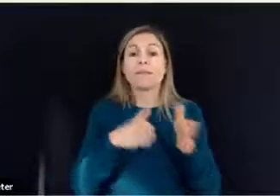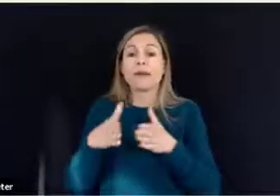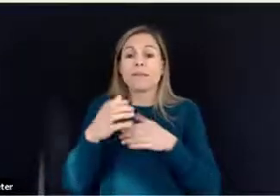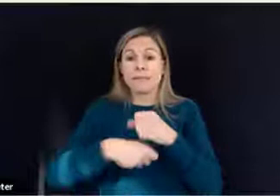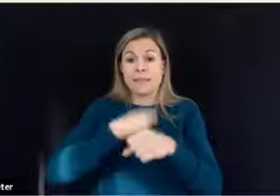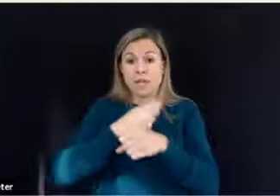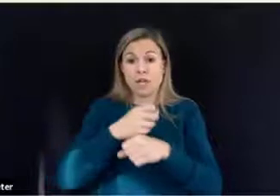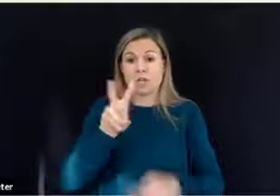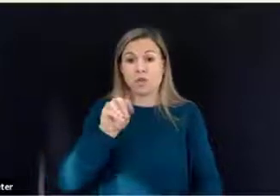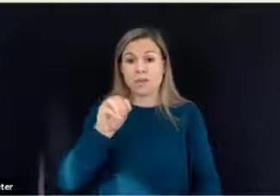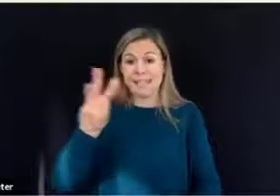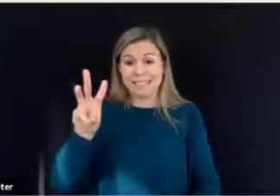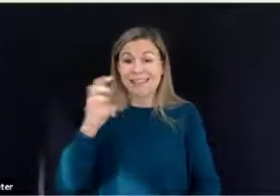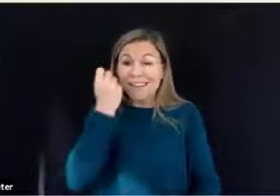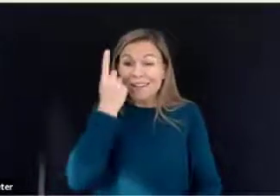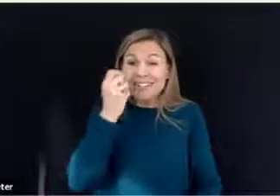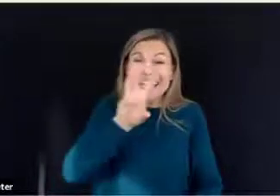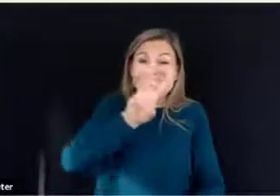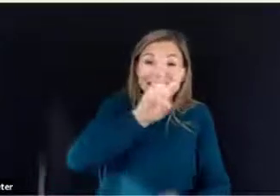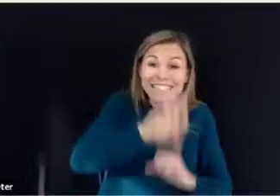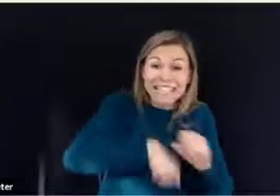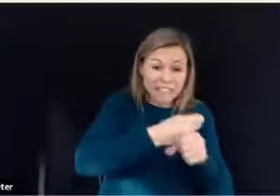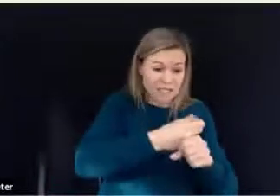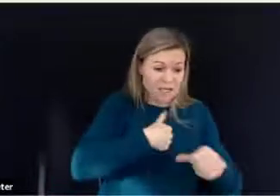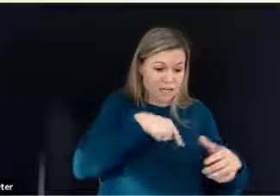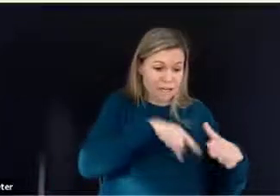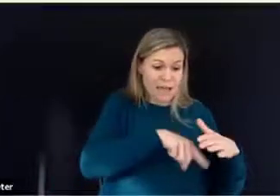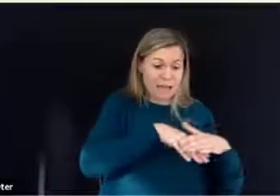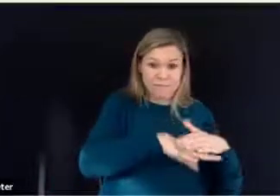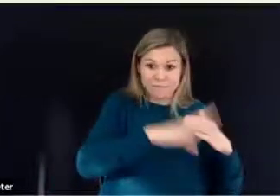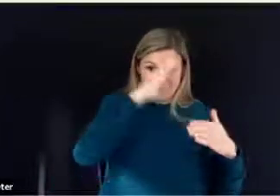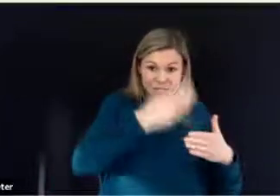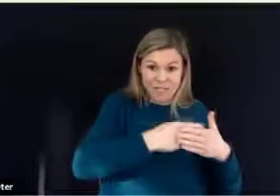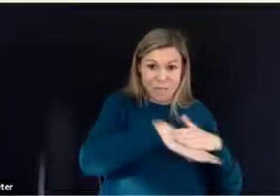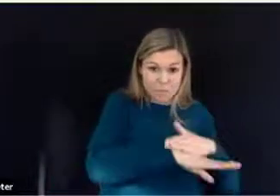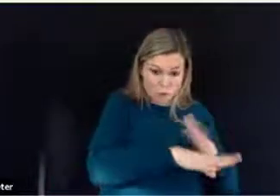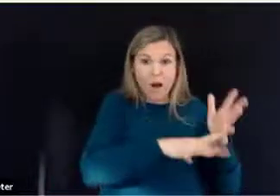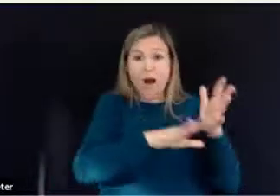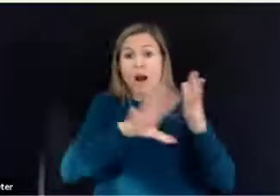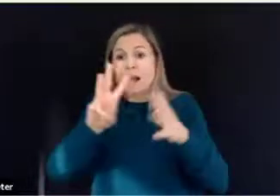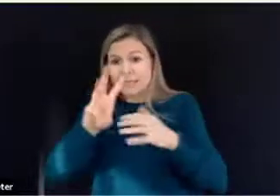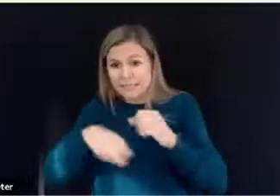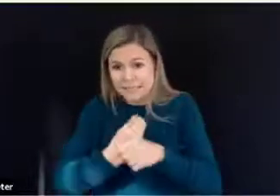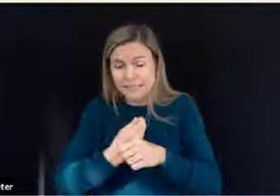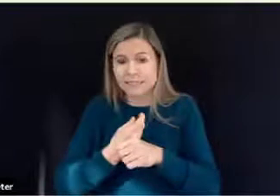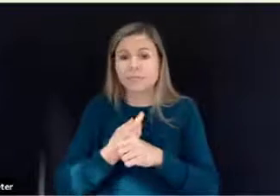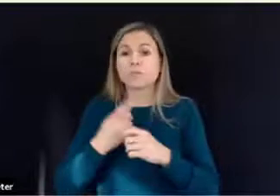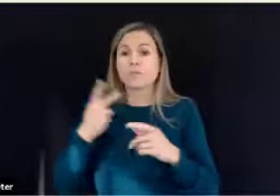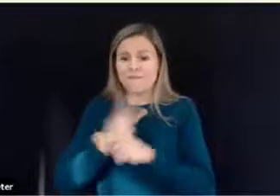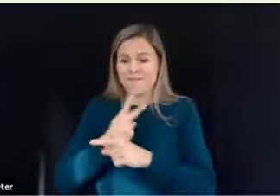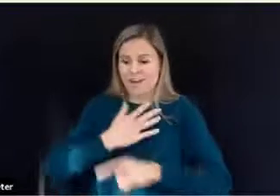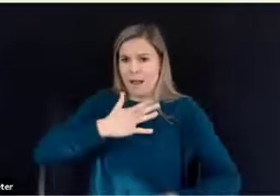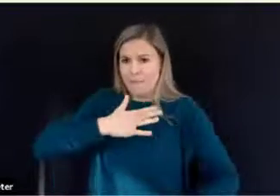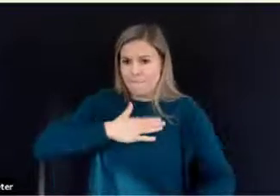so six years after our son was born we were able to know which variant I carried and which one my husband carried.